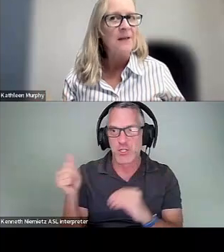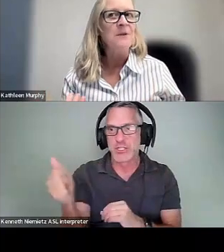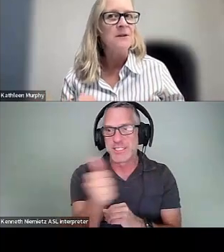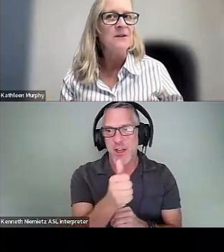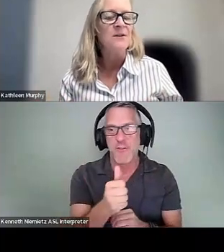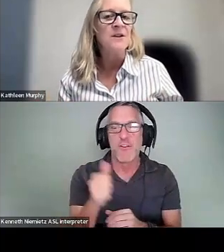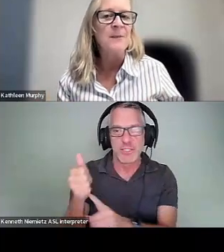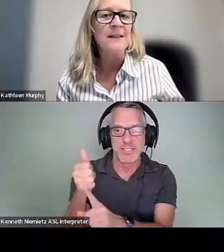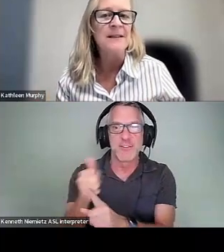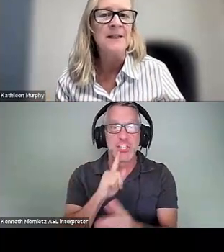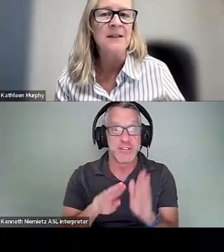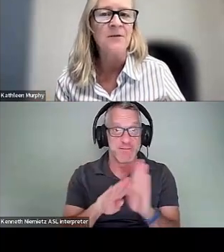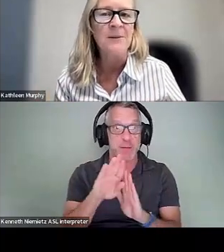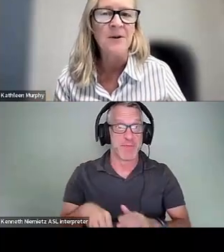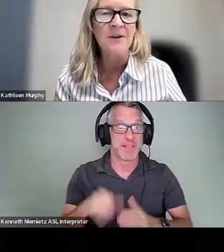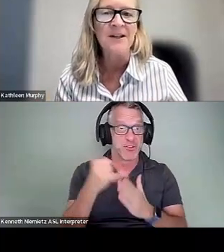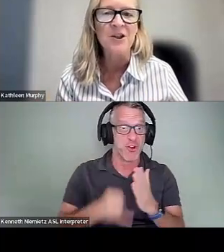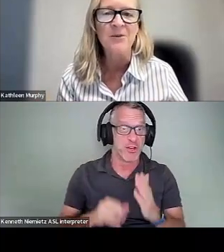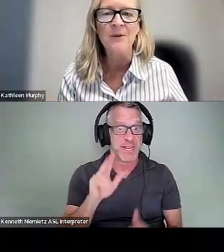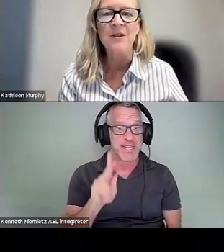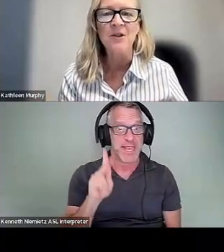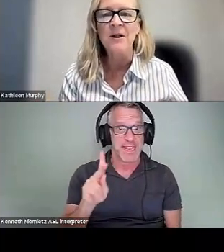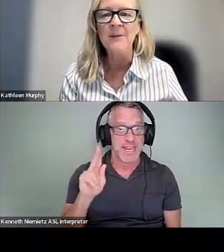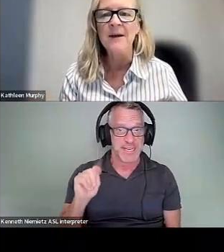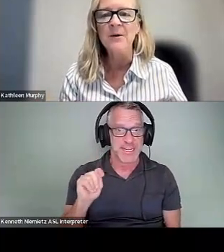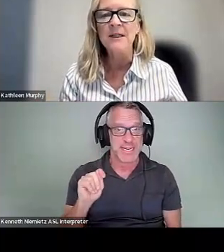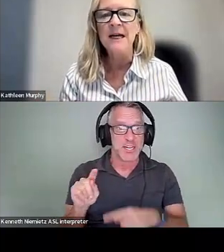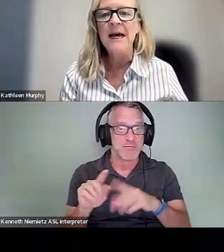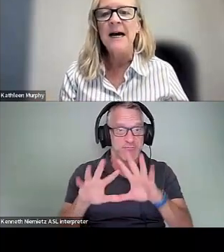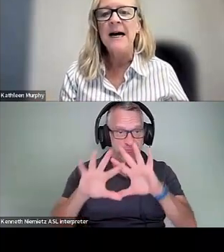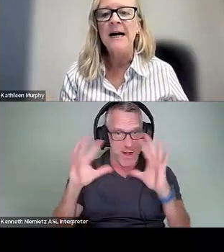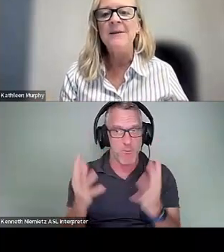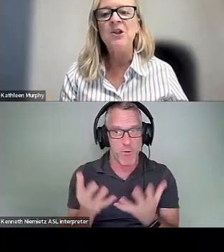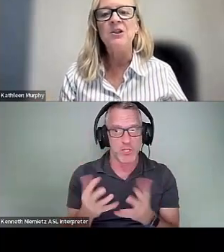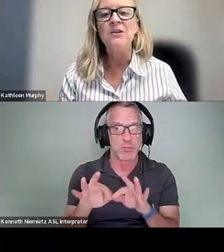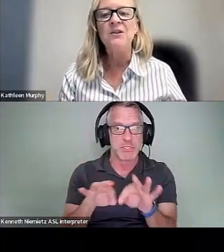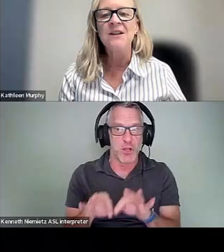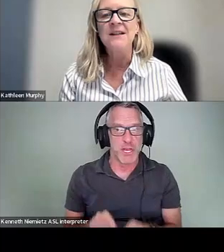developed this arts-based KT framework that she will be talking about, and she serves